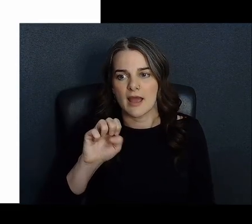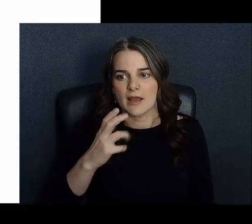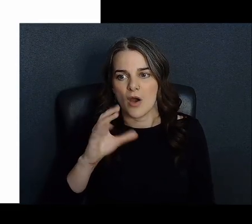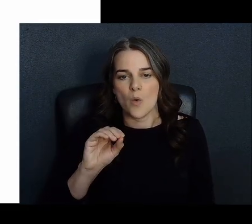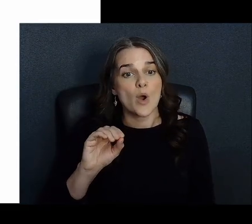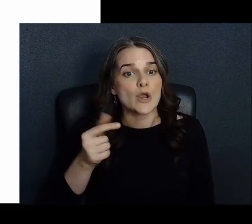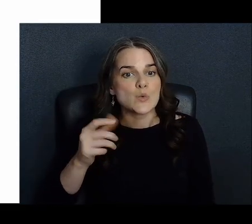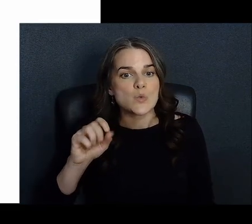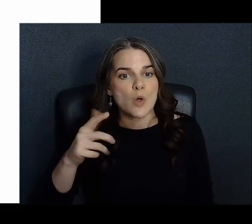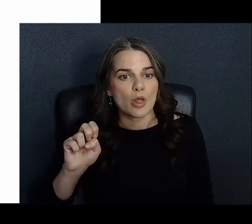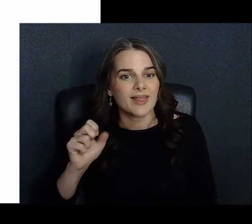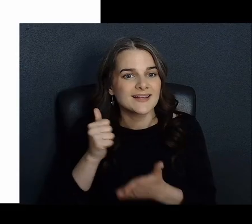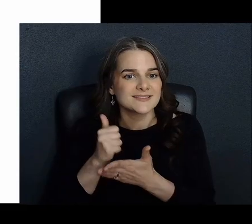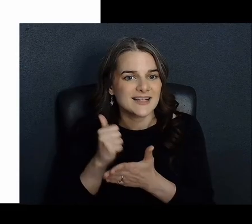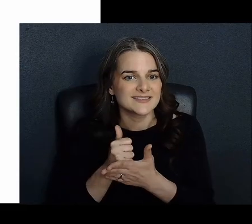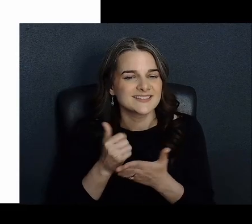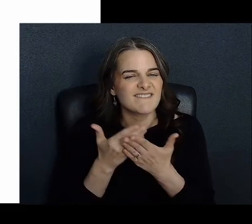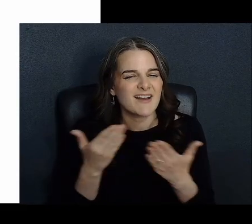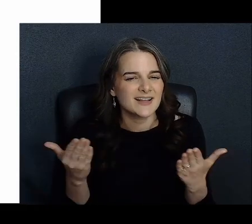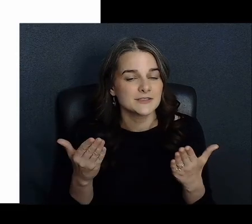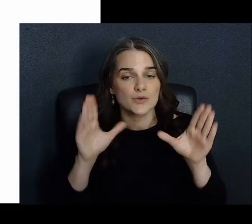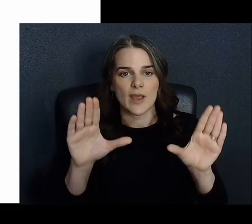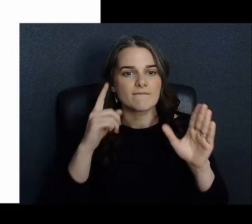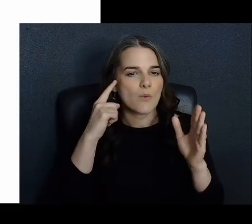information, quick answers to questions, as long